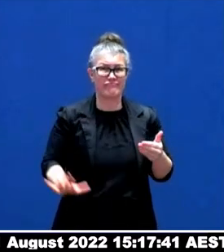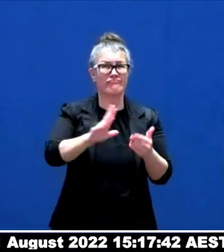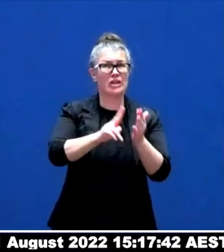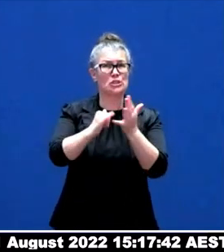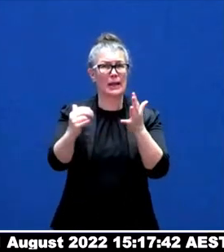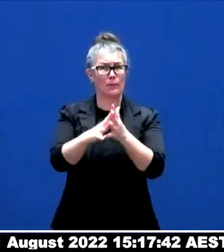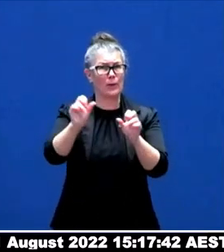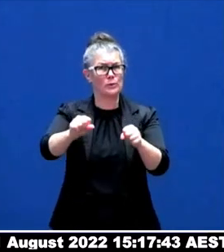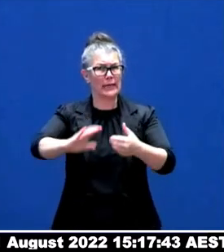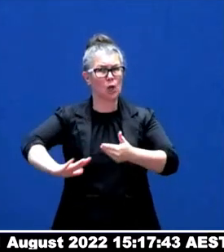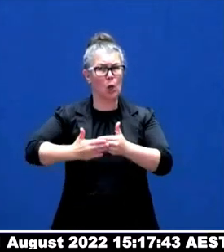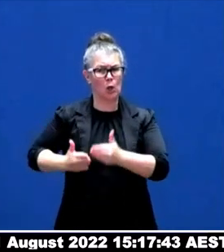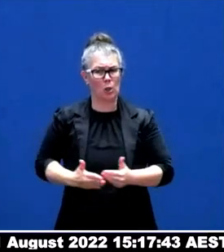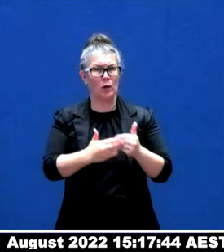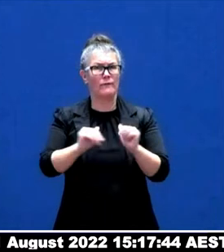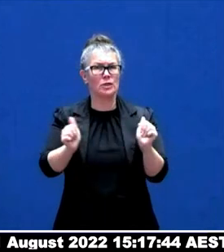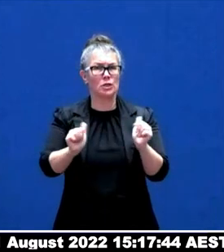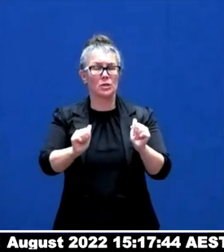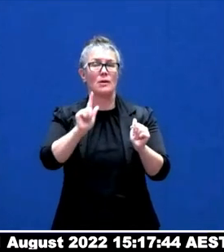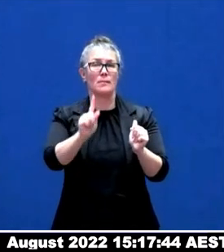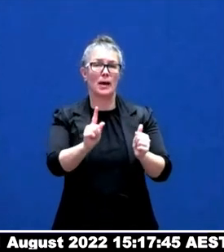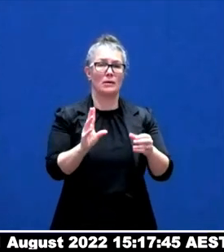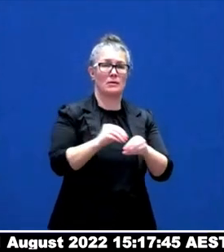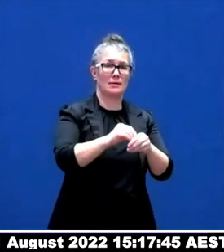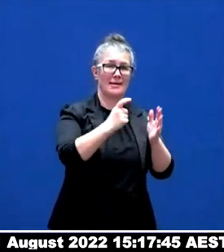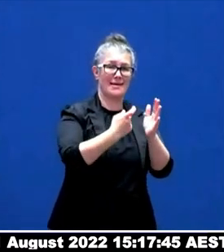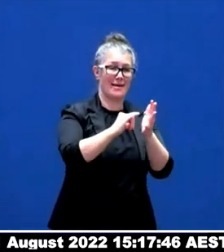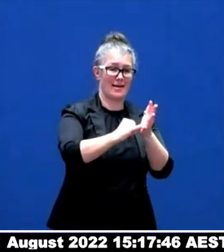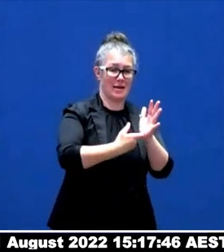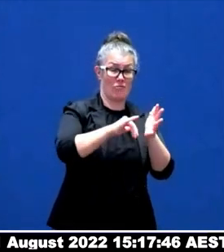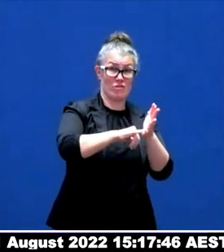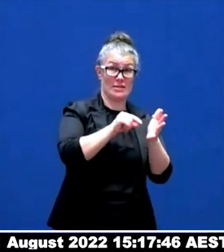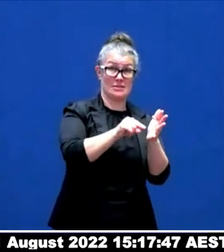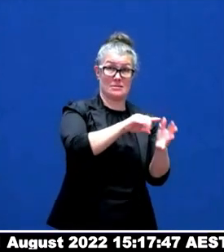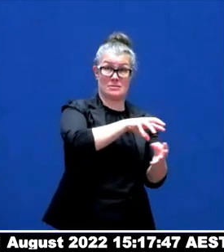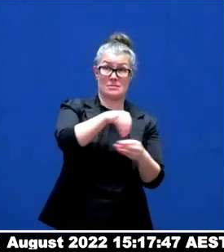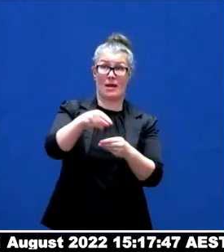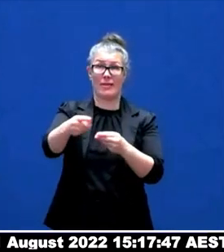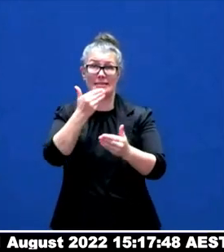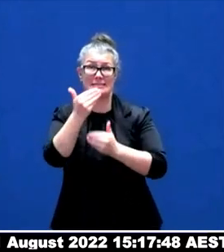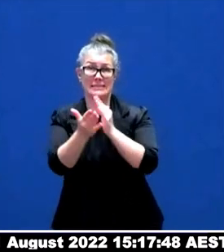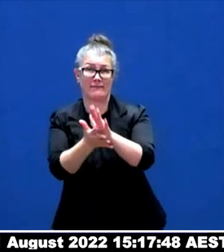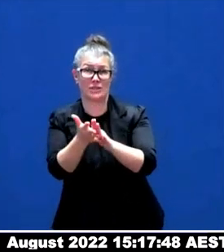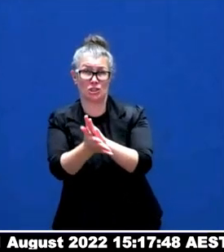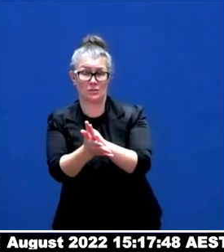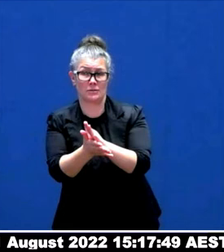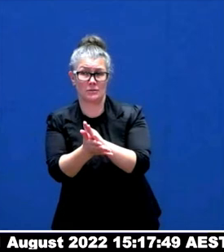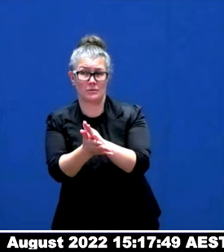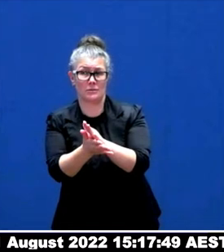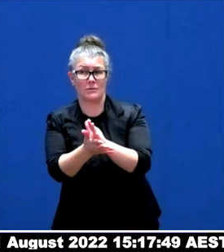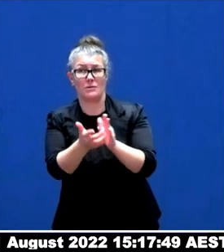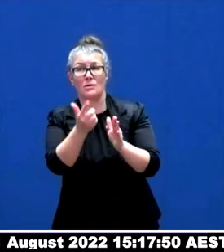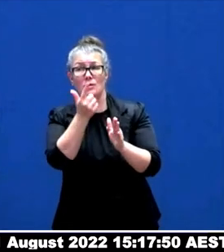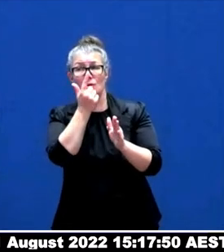But if we're including SRSs in that definition, then you could assume that some